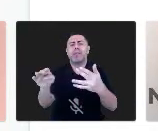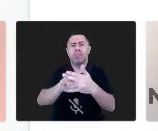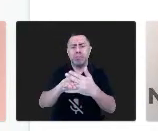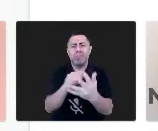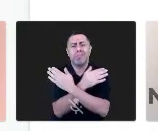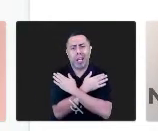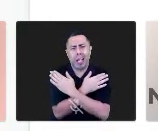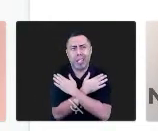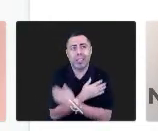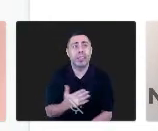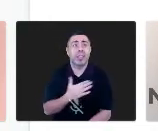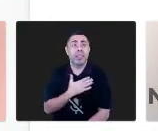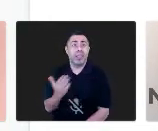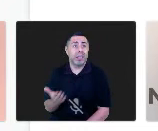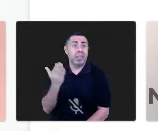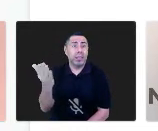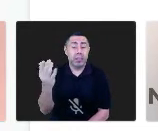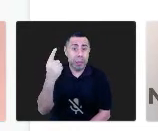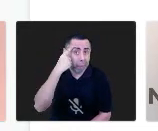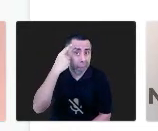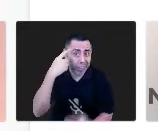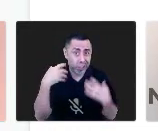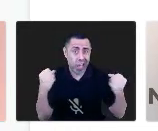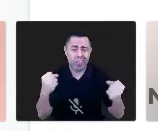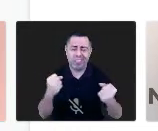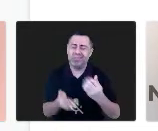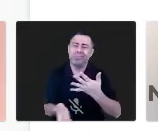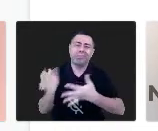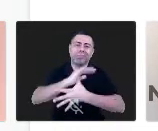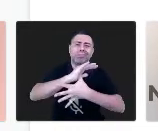these are really dangerous times with our mental health and all the anxiety and stress we feel your